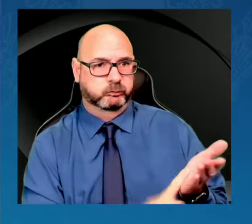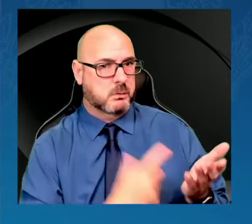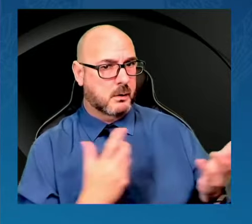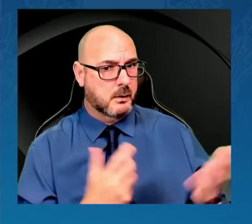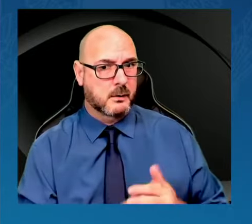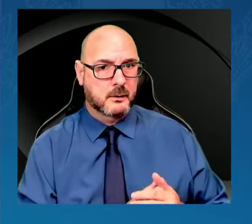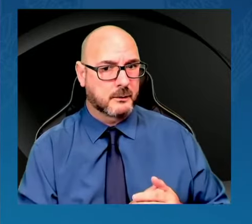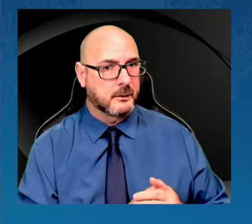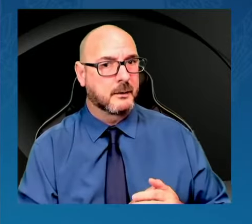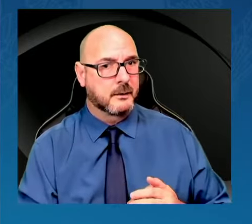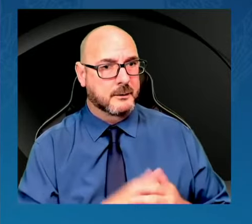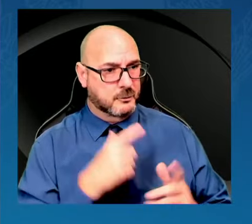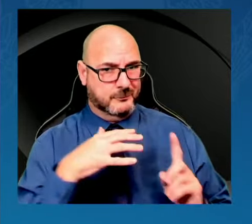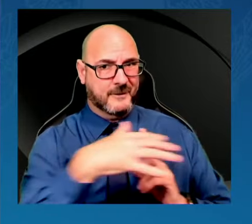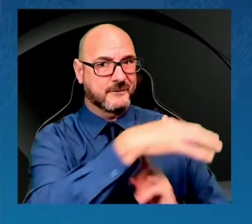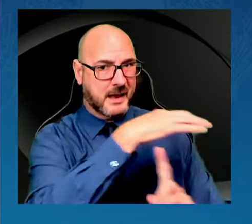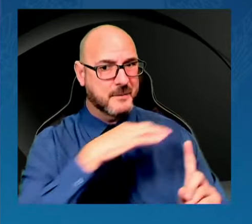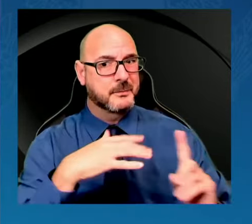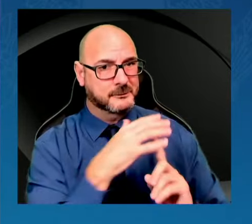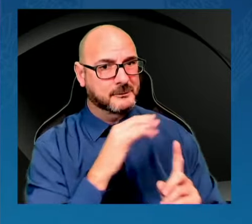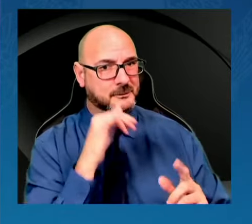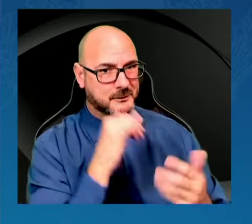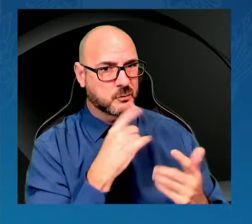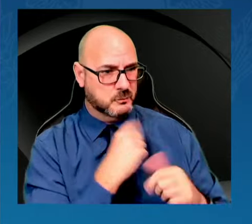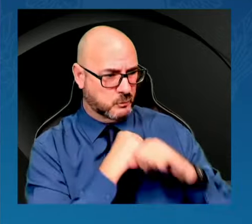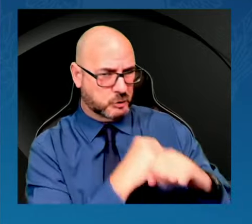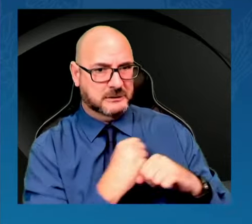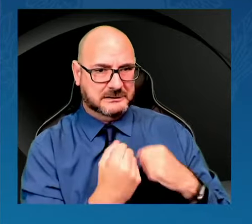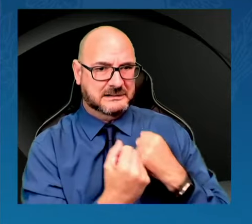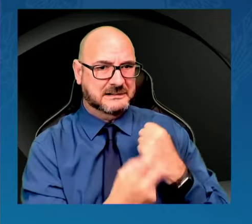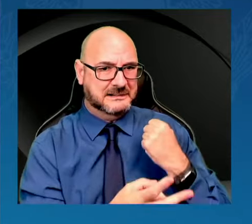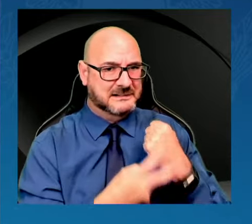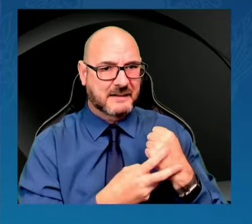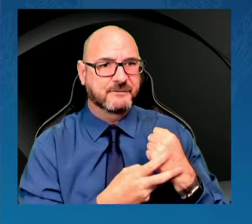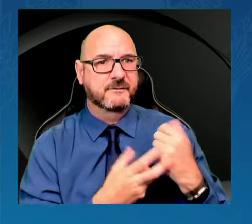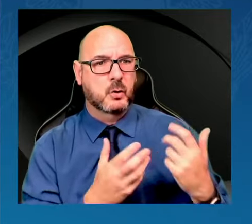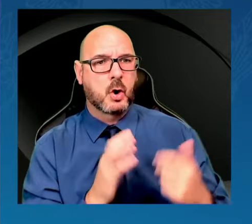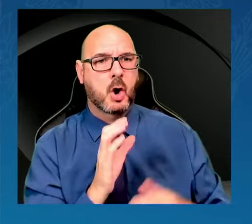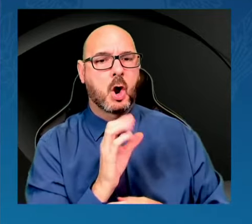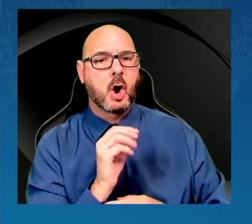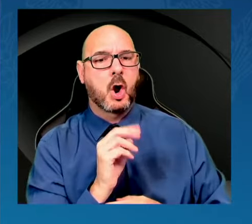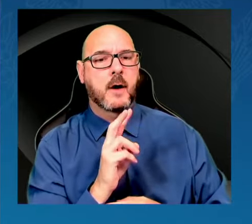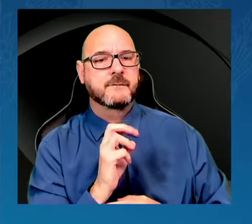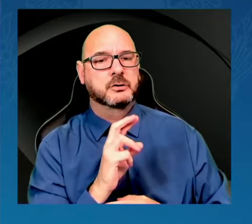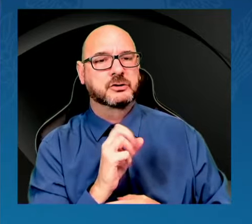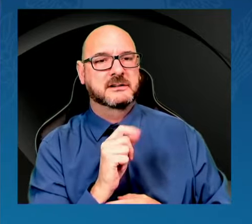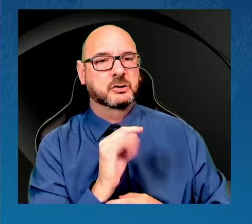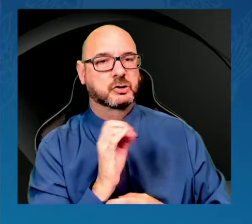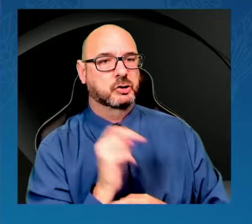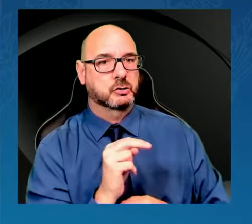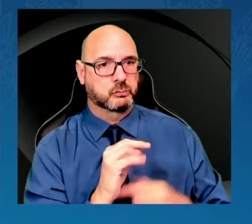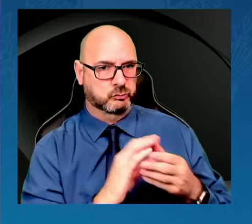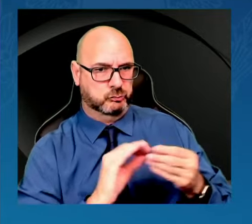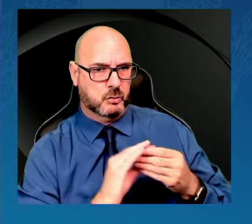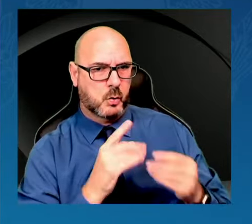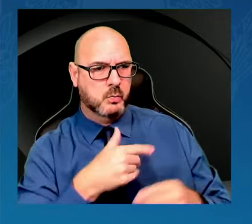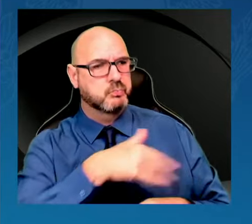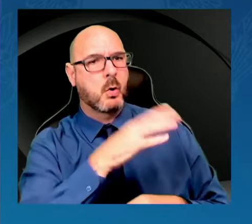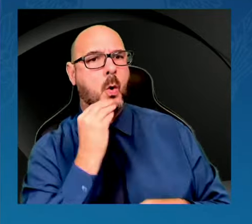In fact, I'm going to share with you a very simple story, which is that I went home one day, and I said, "Well, what's -- why are conservatives bad, Mommy?"